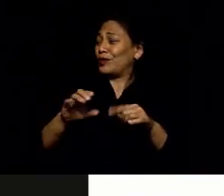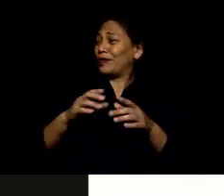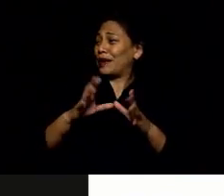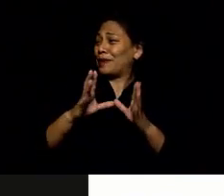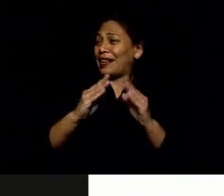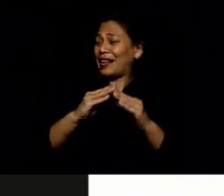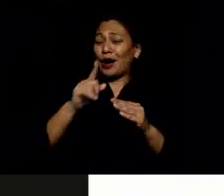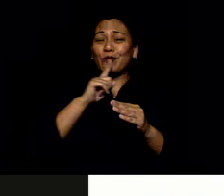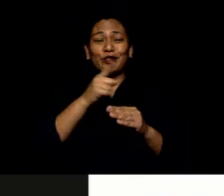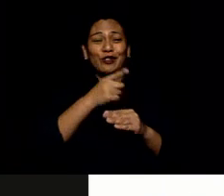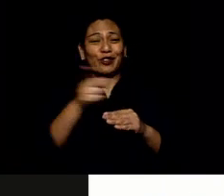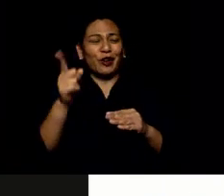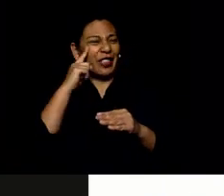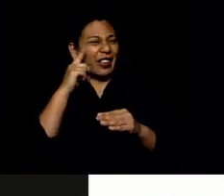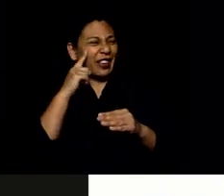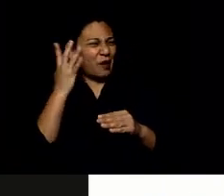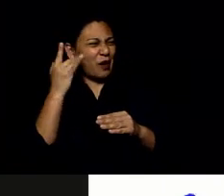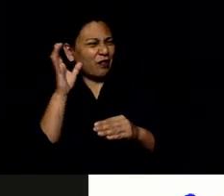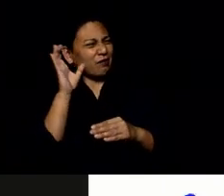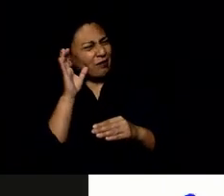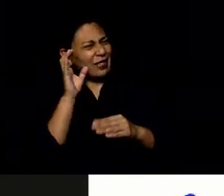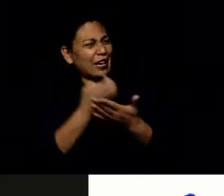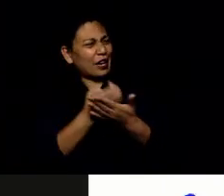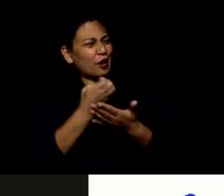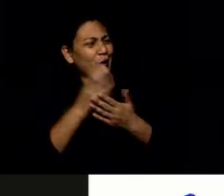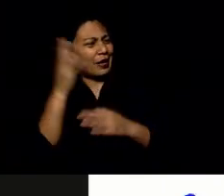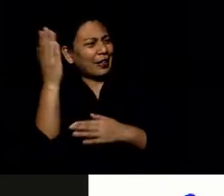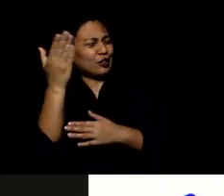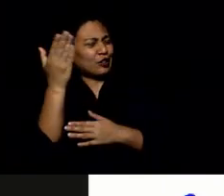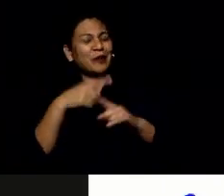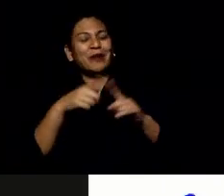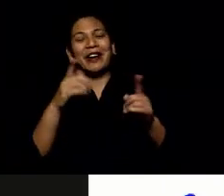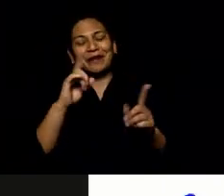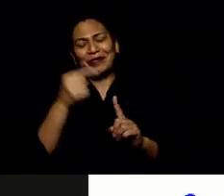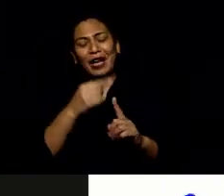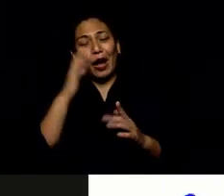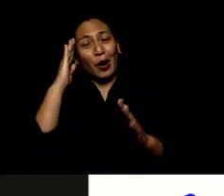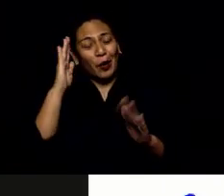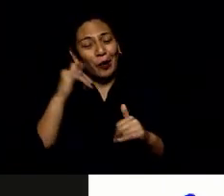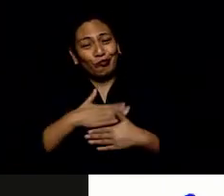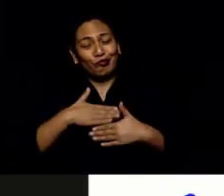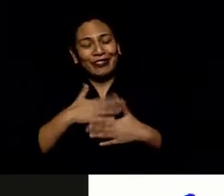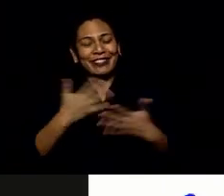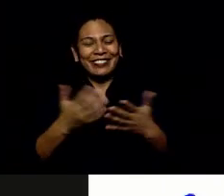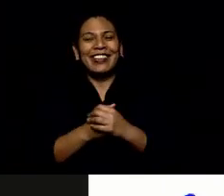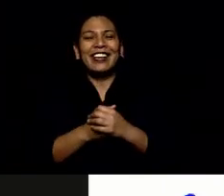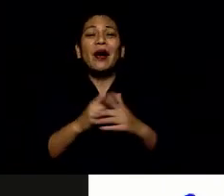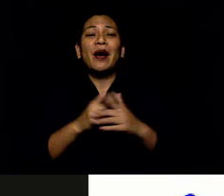Anyways, you know, there's missing the environment. So ecological economists try to bring in a fuller picture.